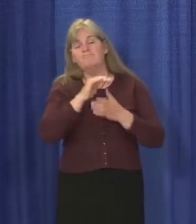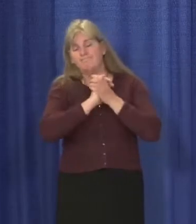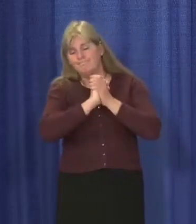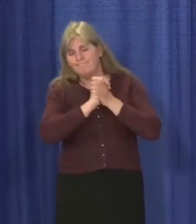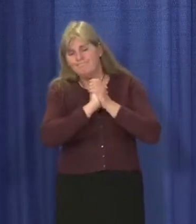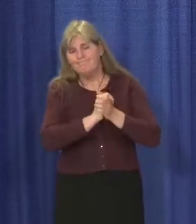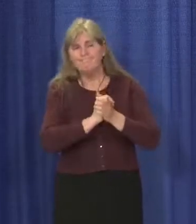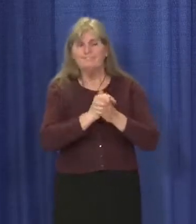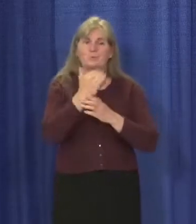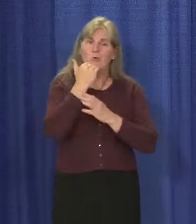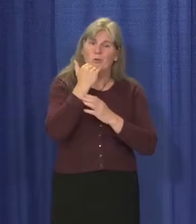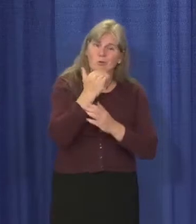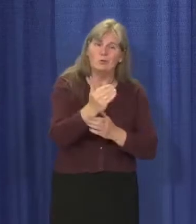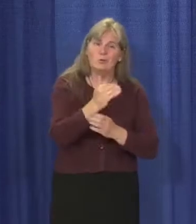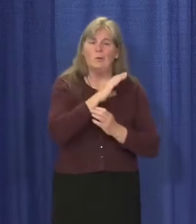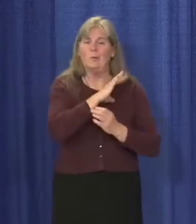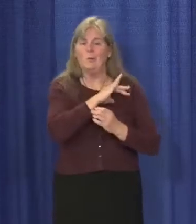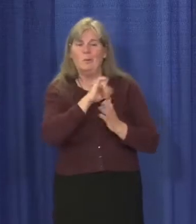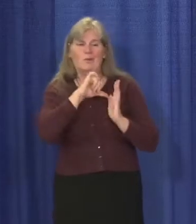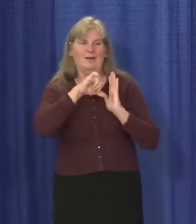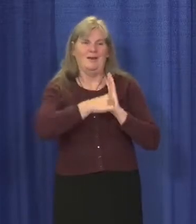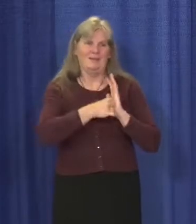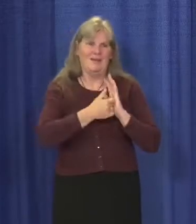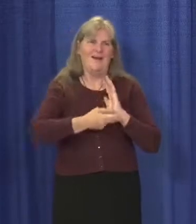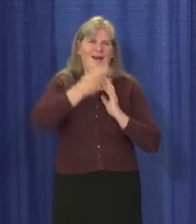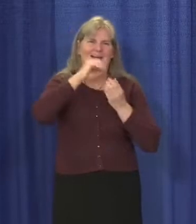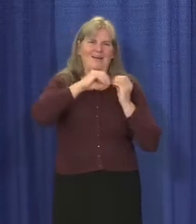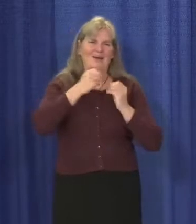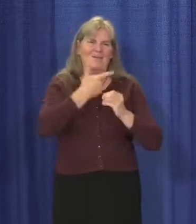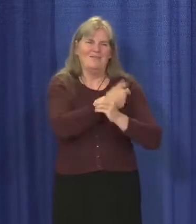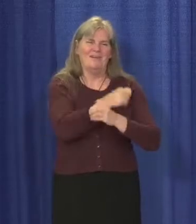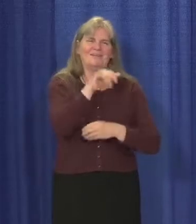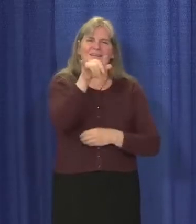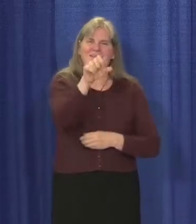far we've gotten, look at how do